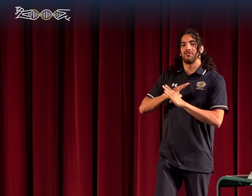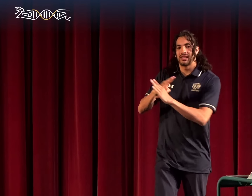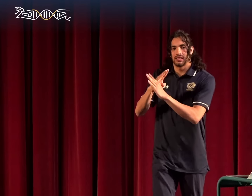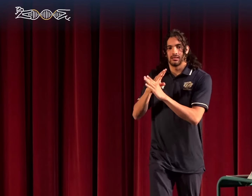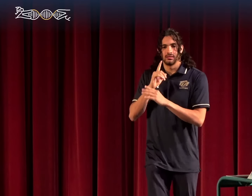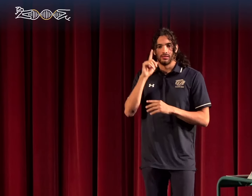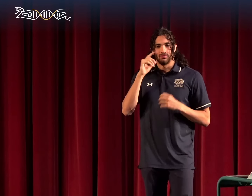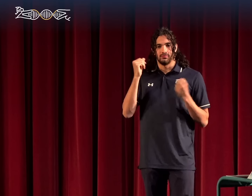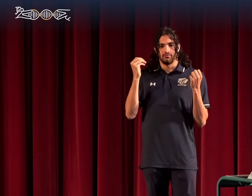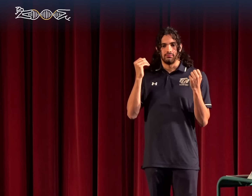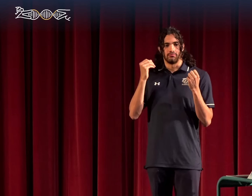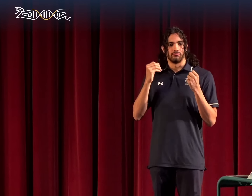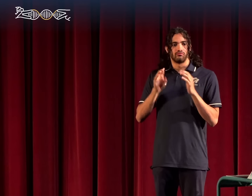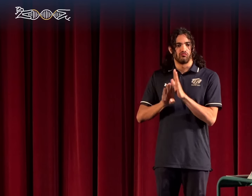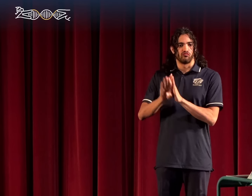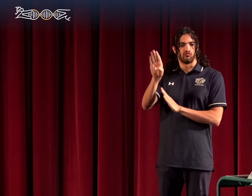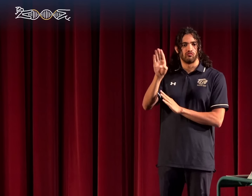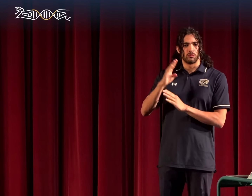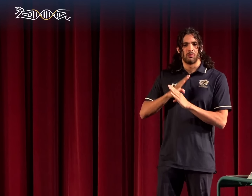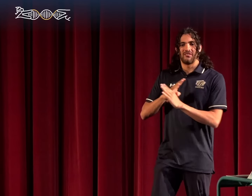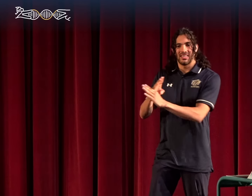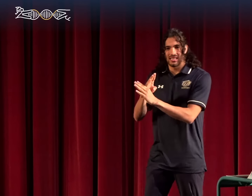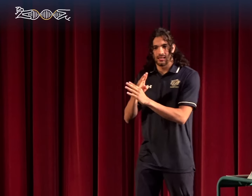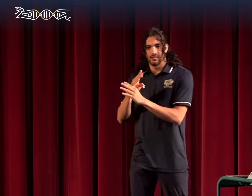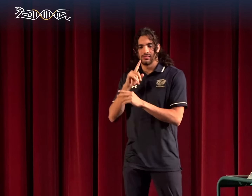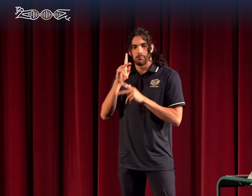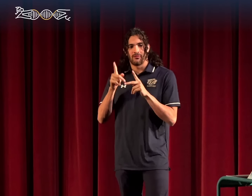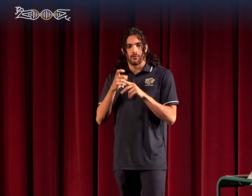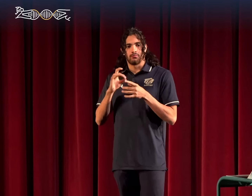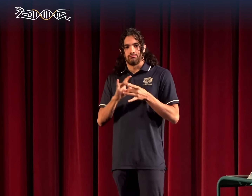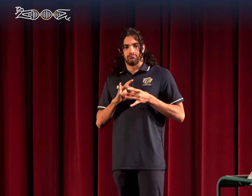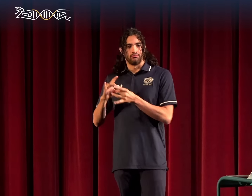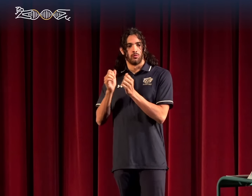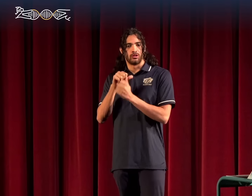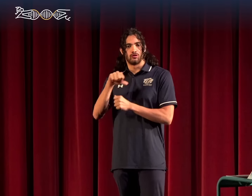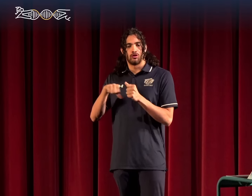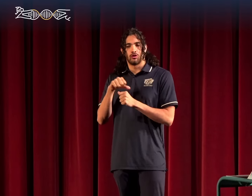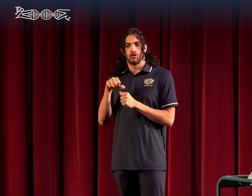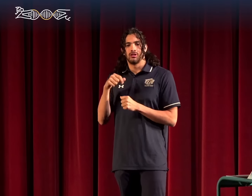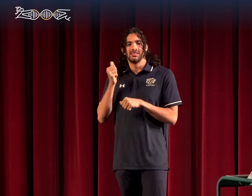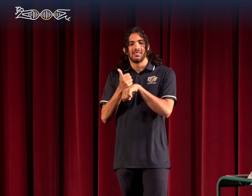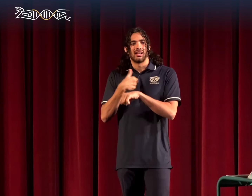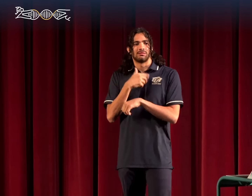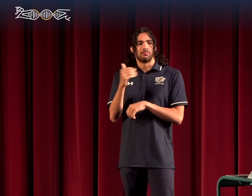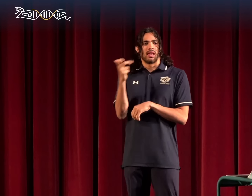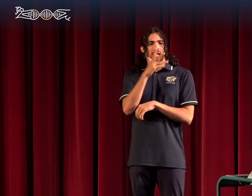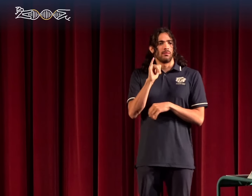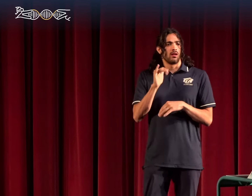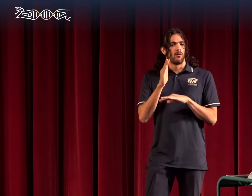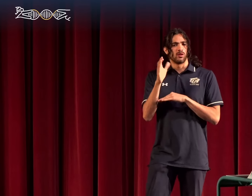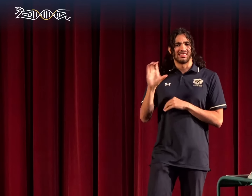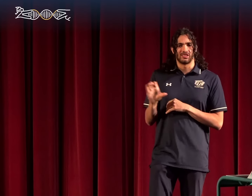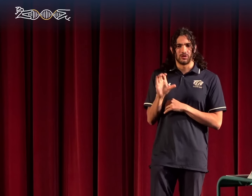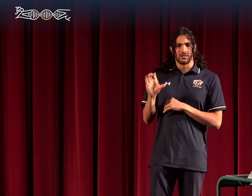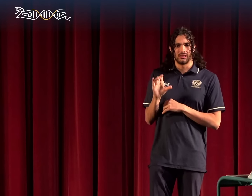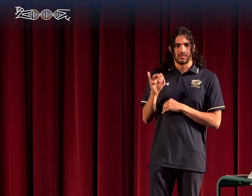from flourishing with sign language, preventing them from signing with one another, that set us back by hundreds of years.